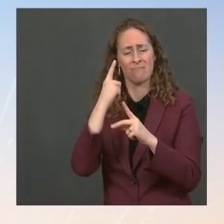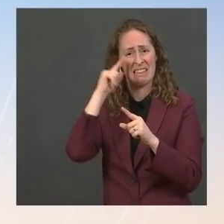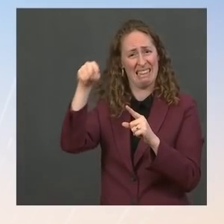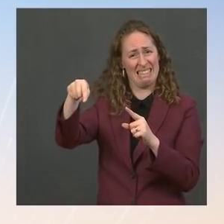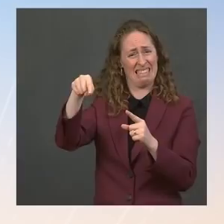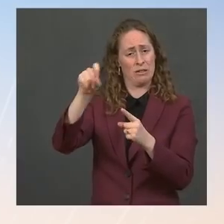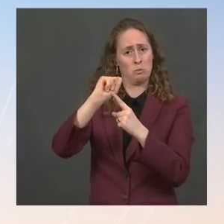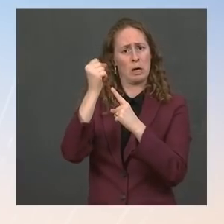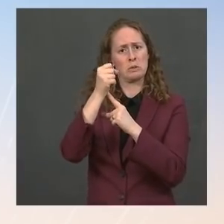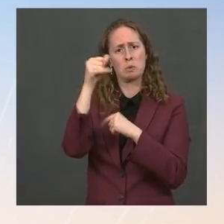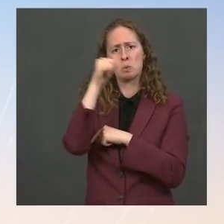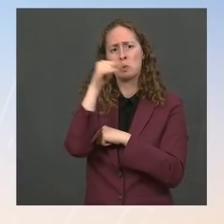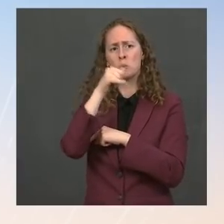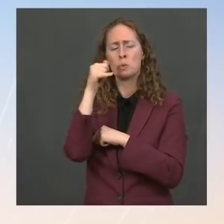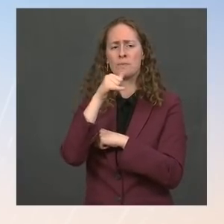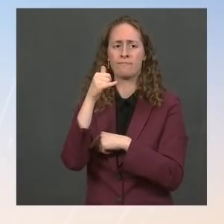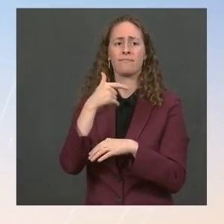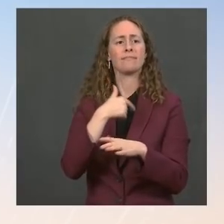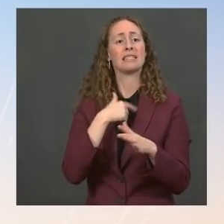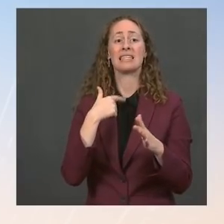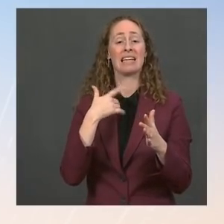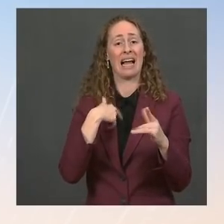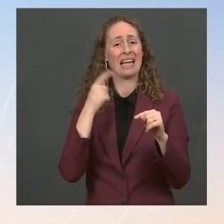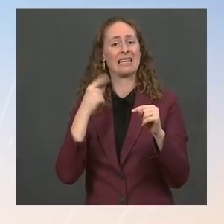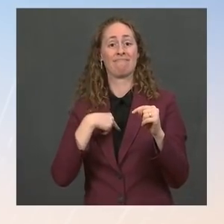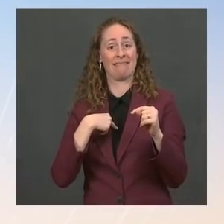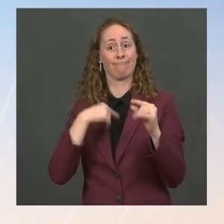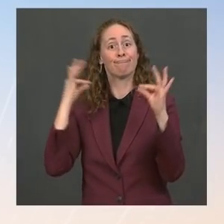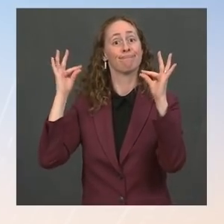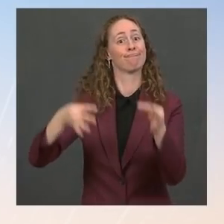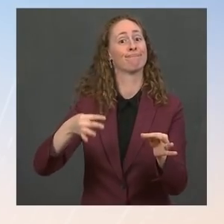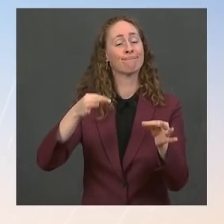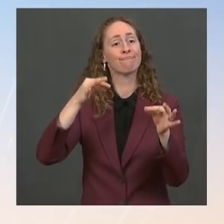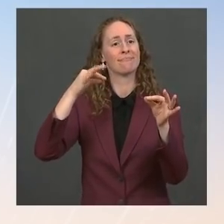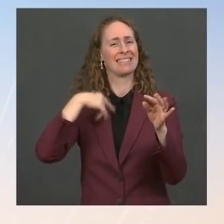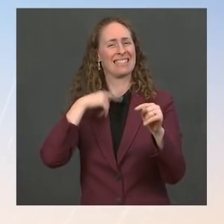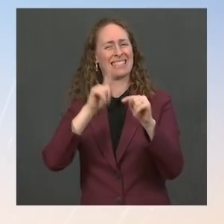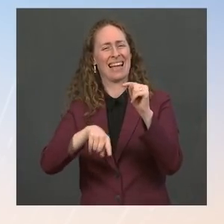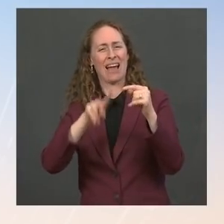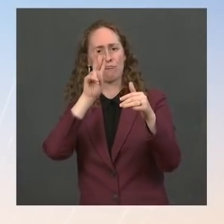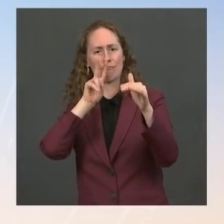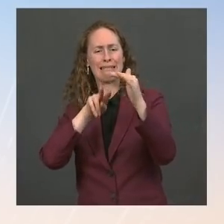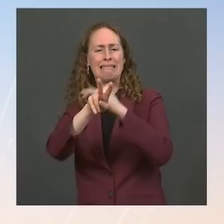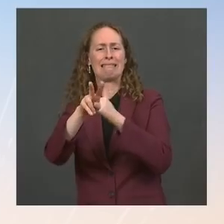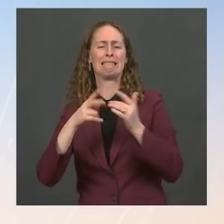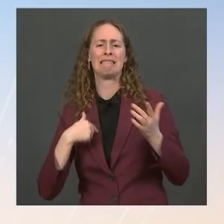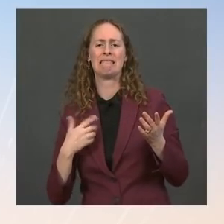I don't -- can't make any predictions of that. But I would just reiterate that, obviously, our objective here